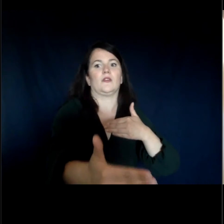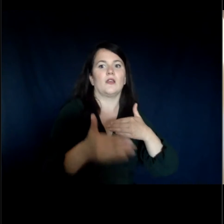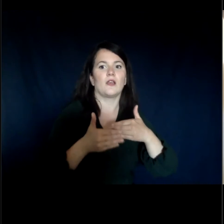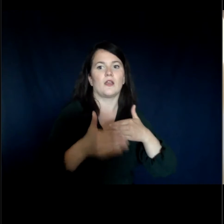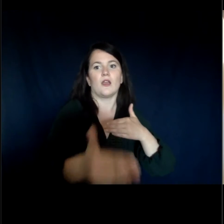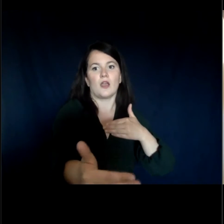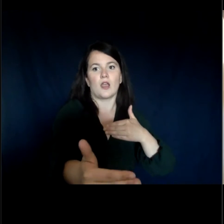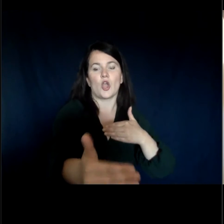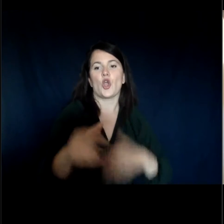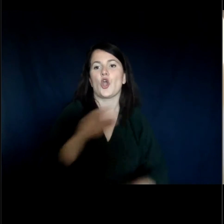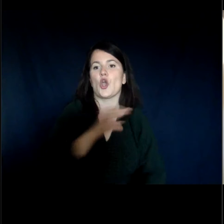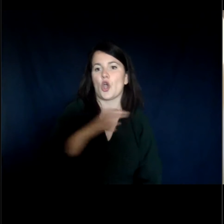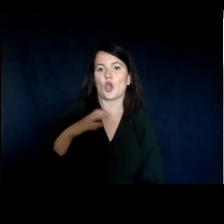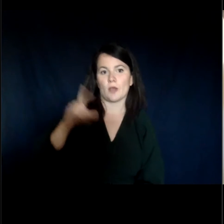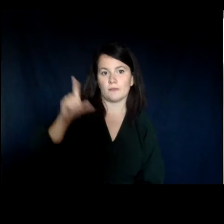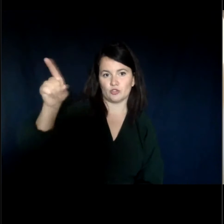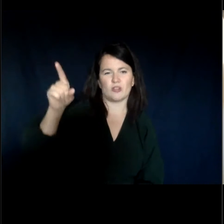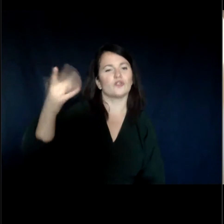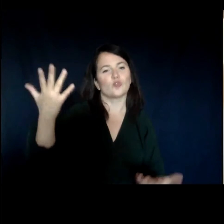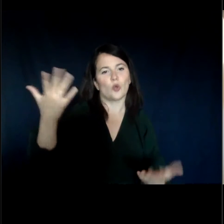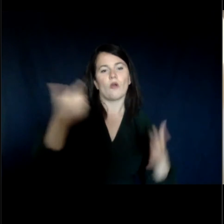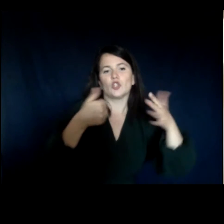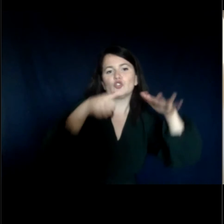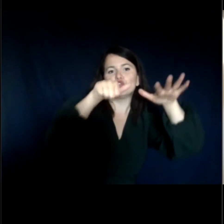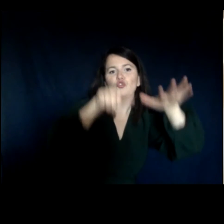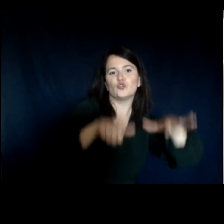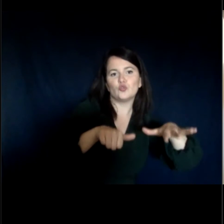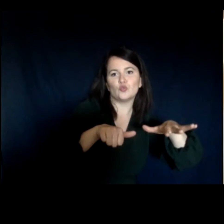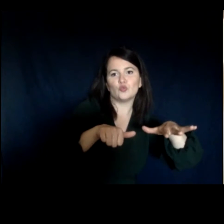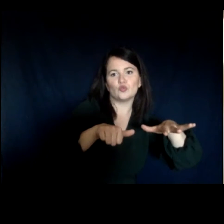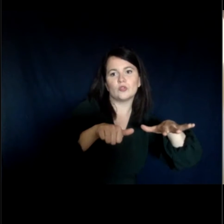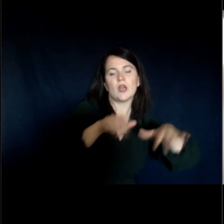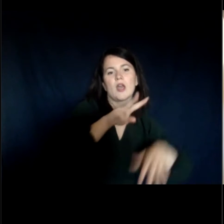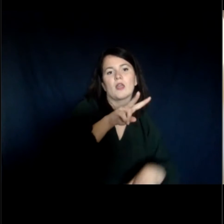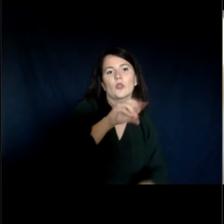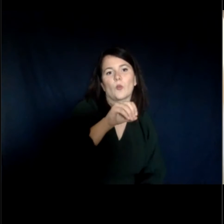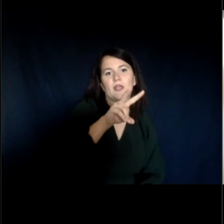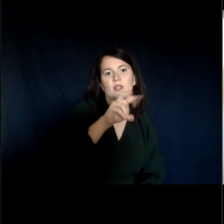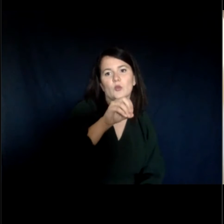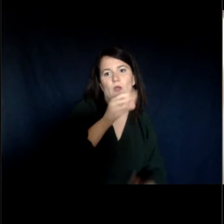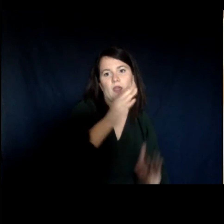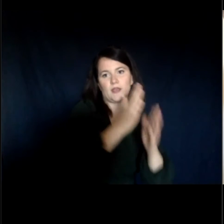from June 2020 to June 2021.